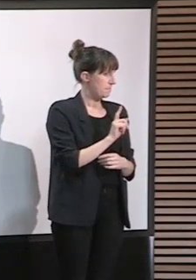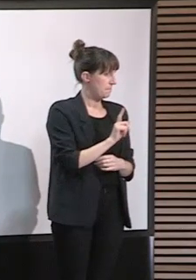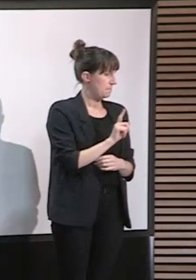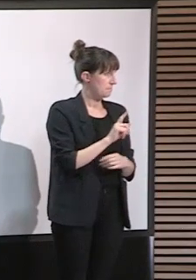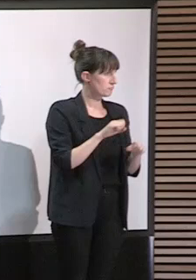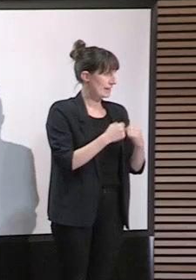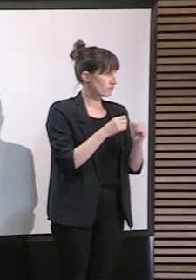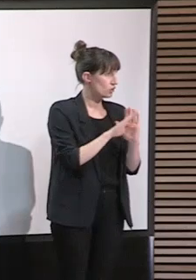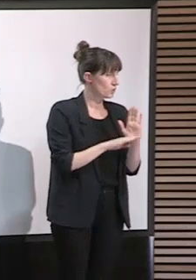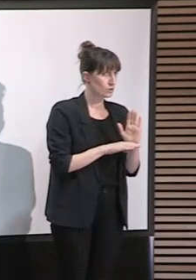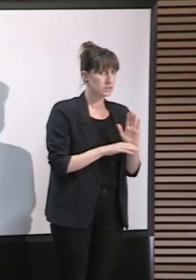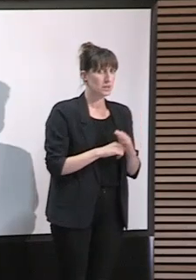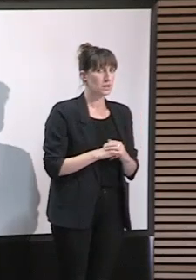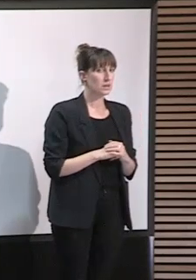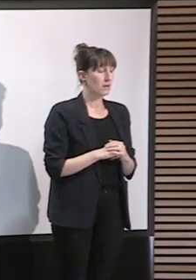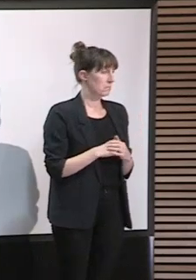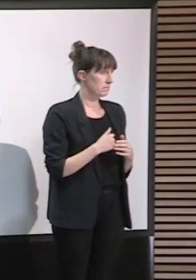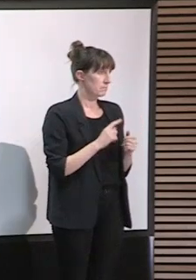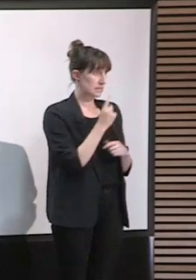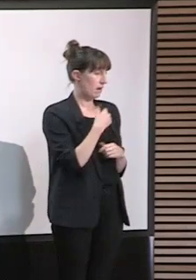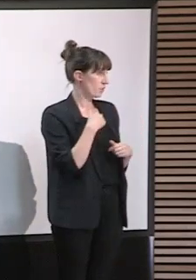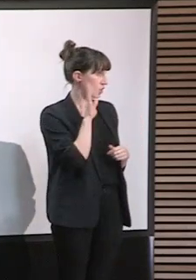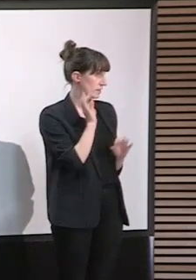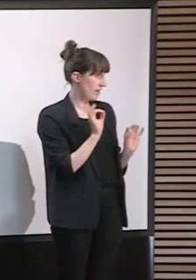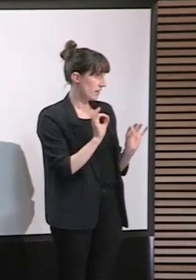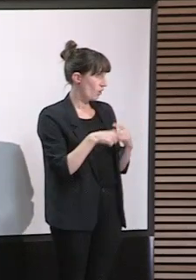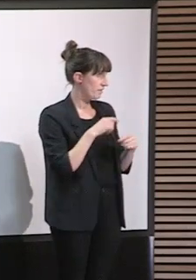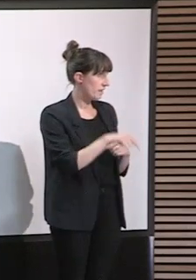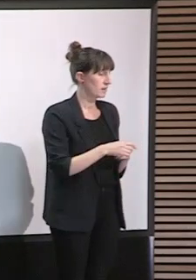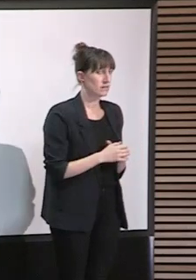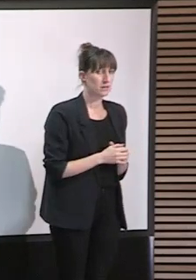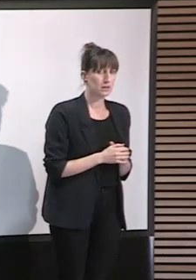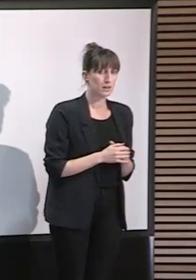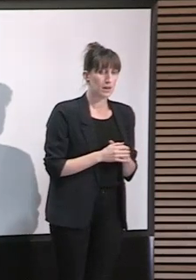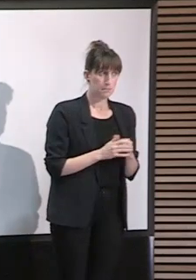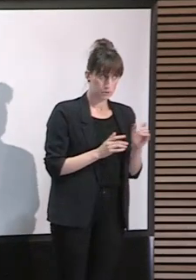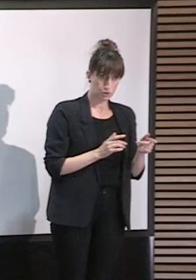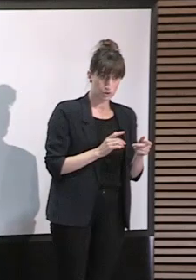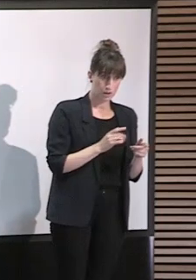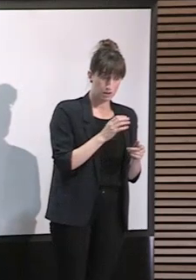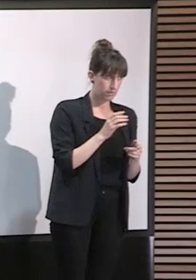There is quite a bit of social media activity around that, some people are